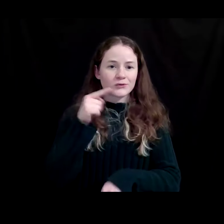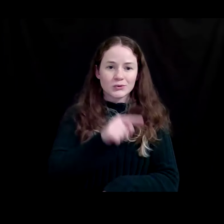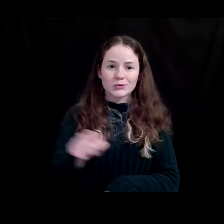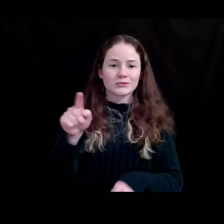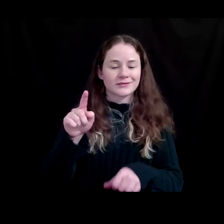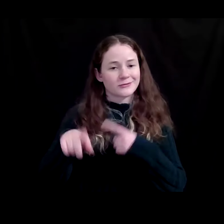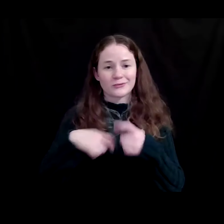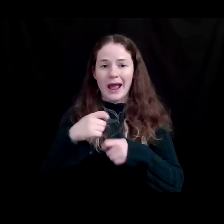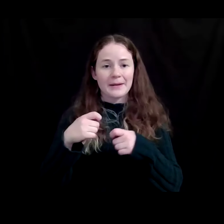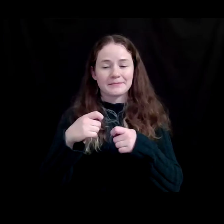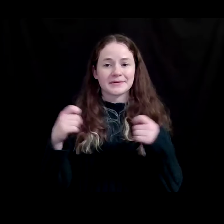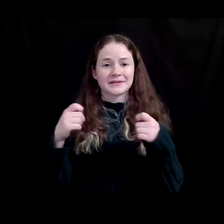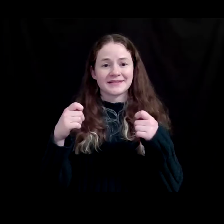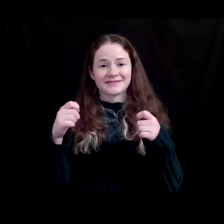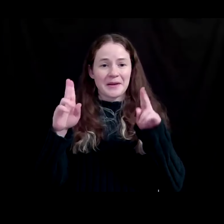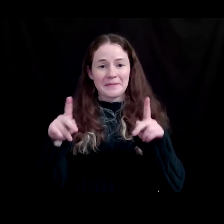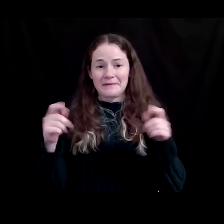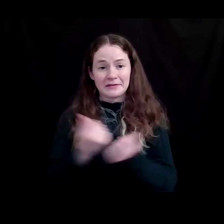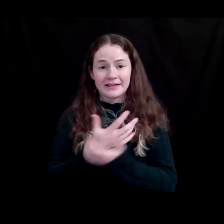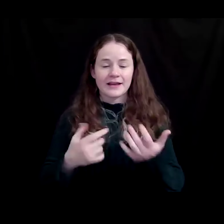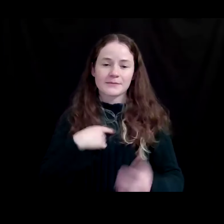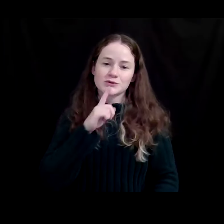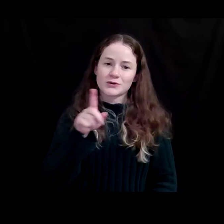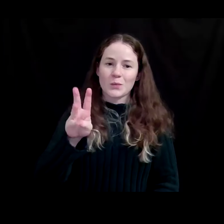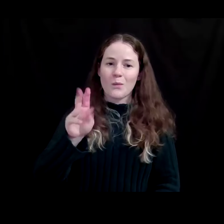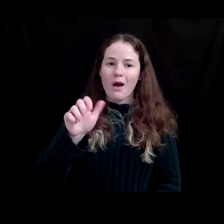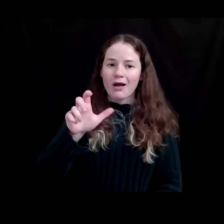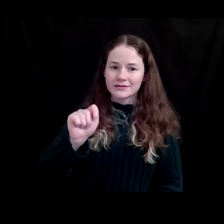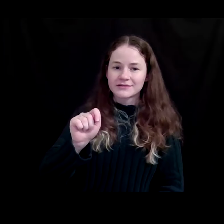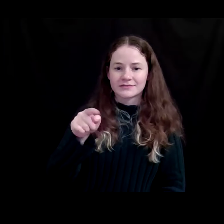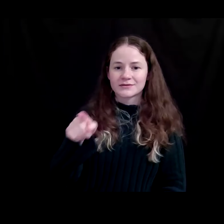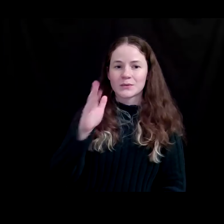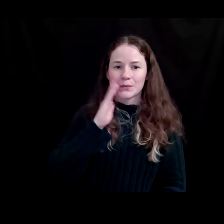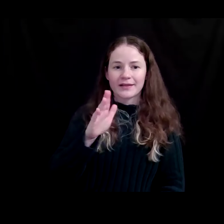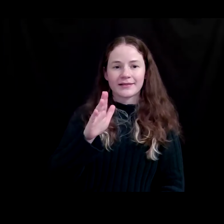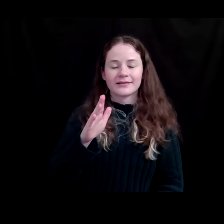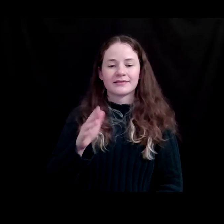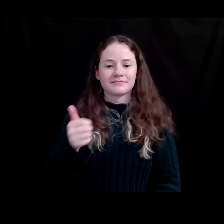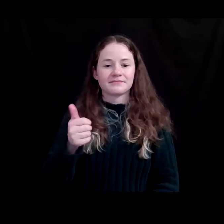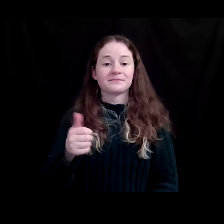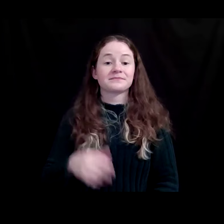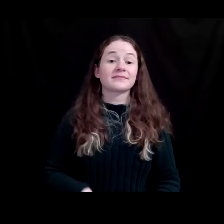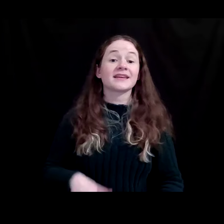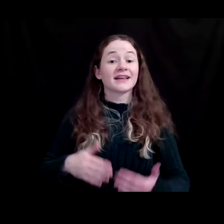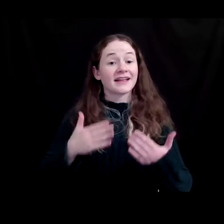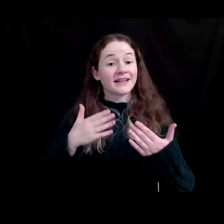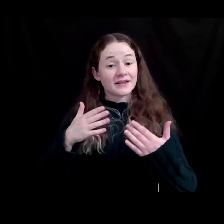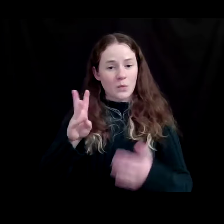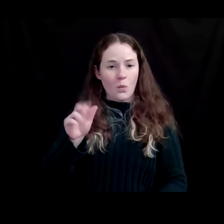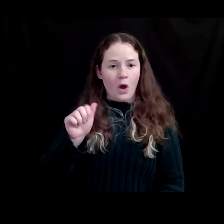send it home here. Thank you. Thank you for sharing, Dr. Lee. We have a couple comments in the